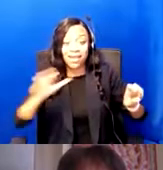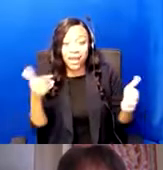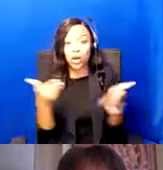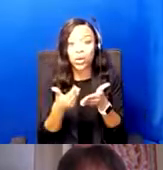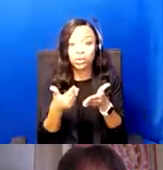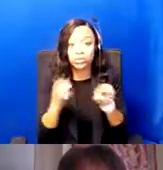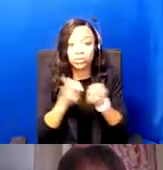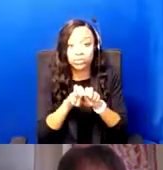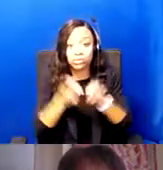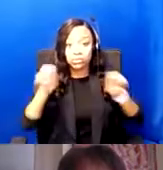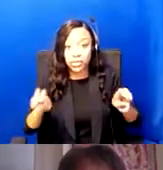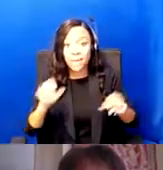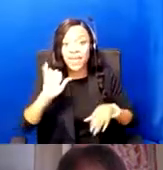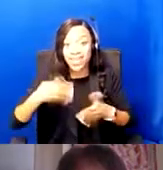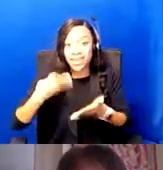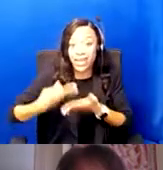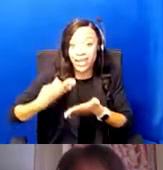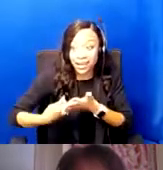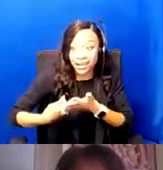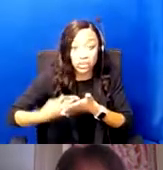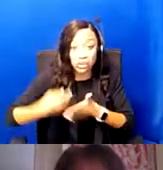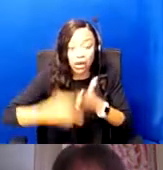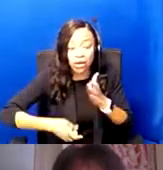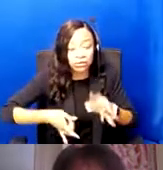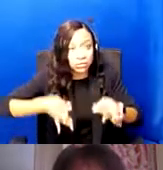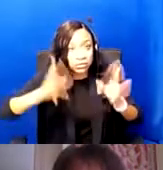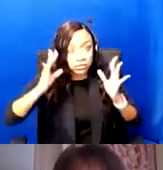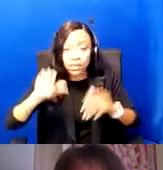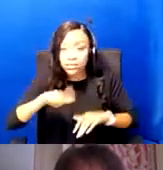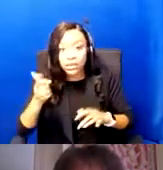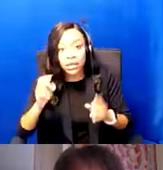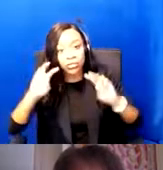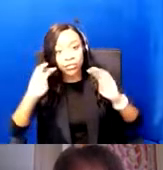is going to be another issue. We will have to plan for that.